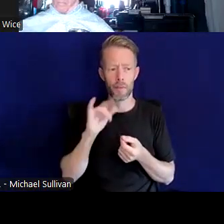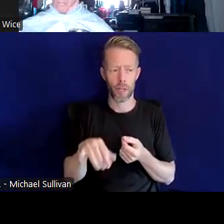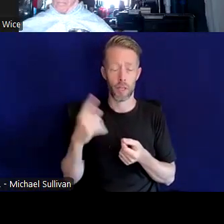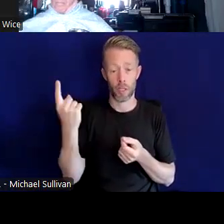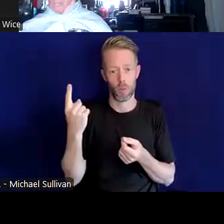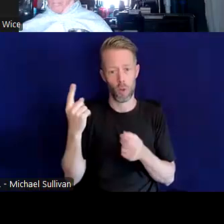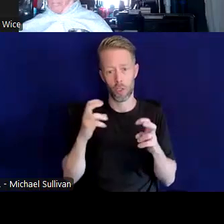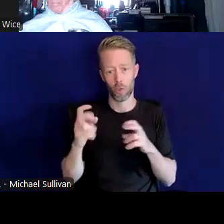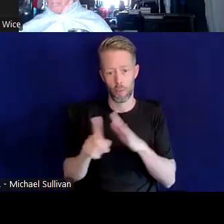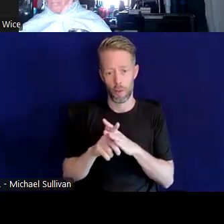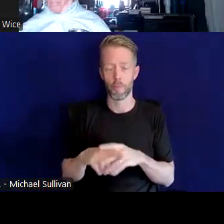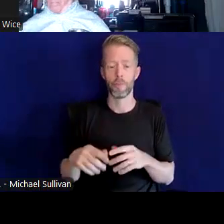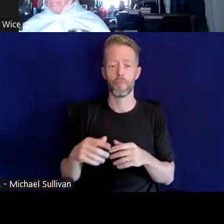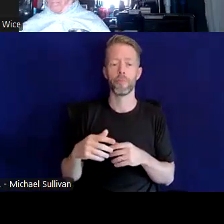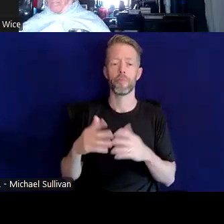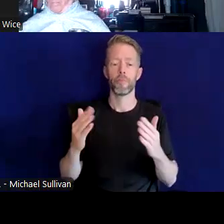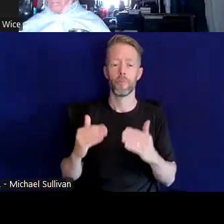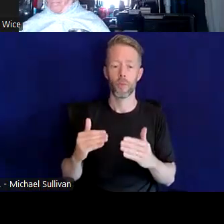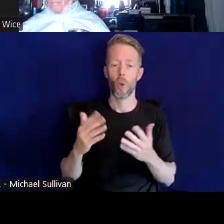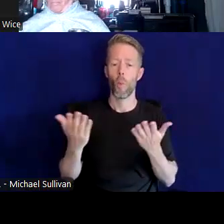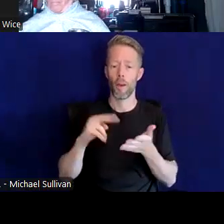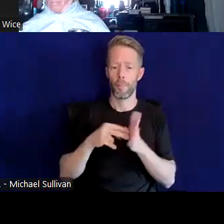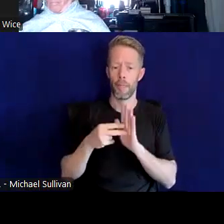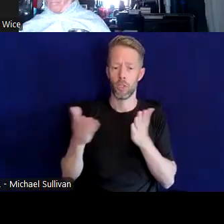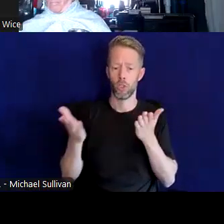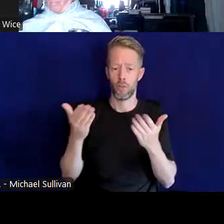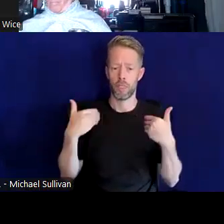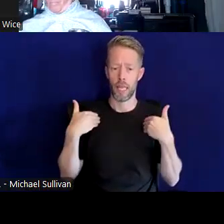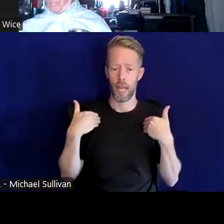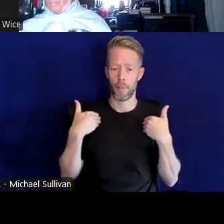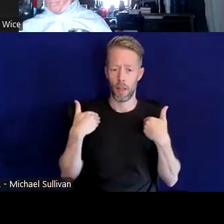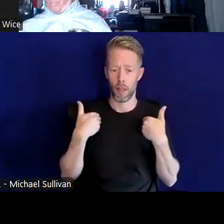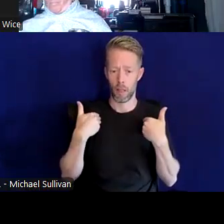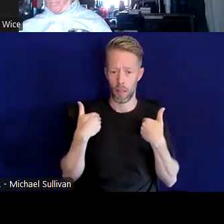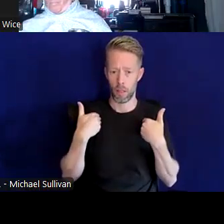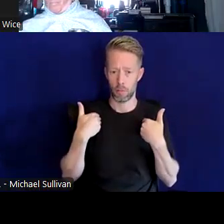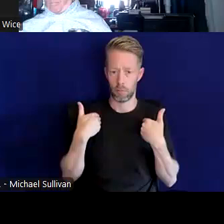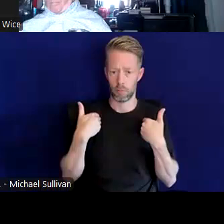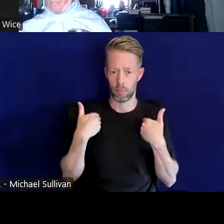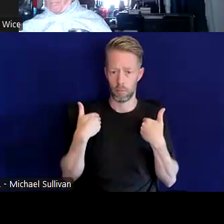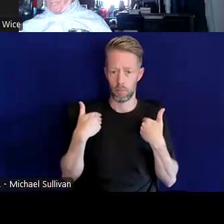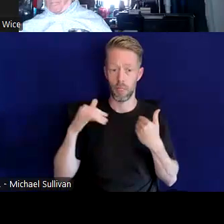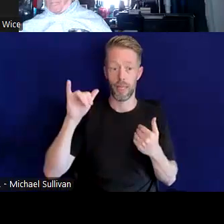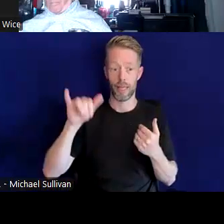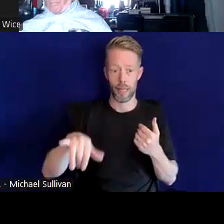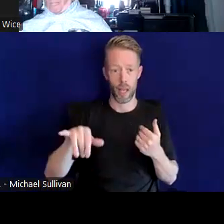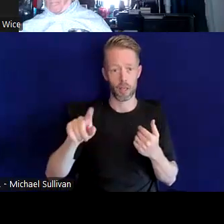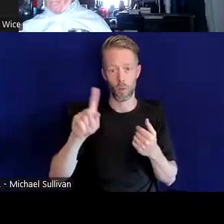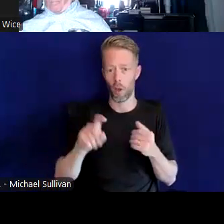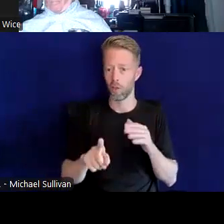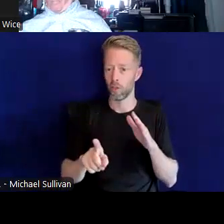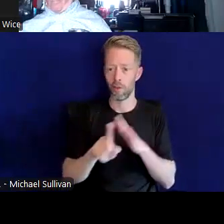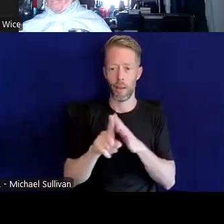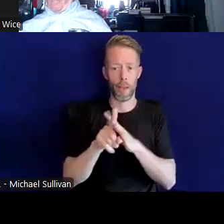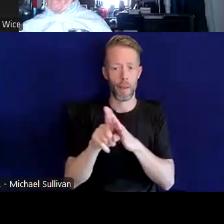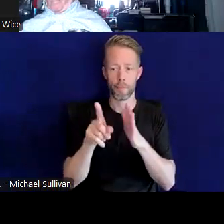. What is a service animal, that